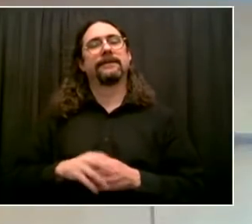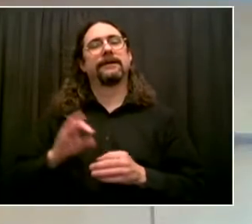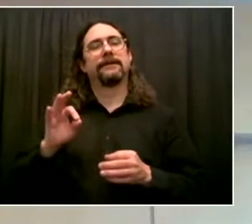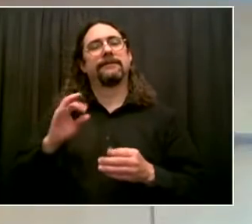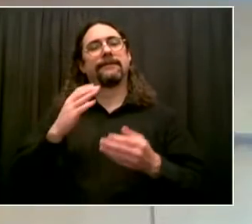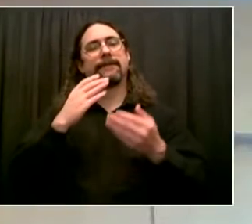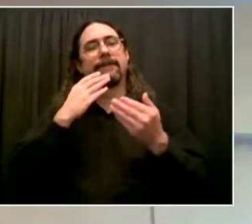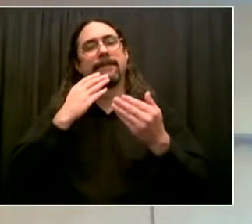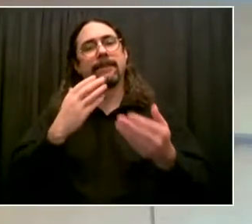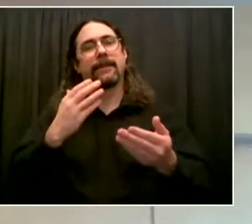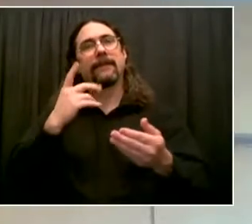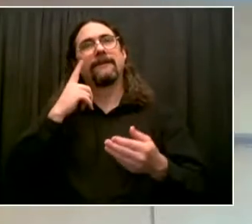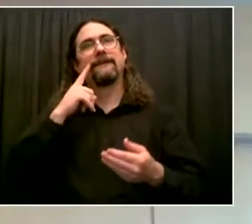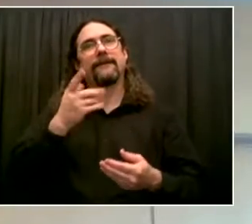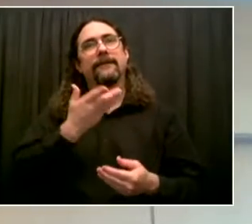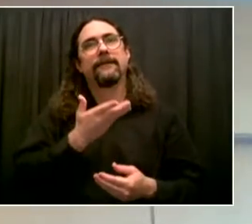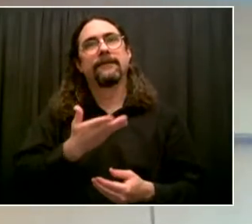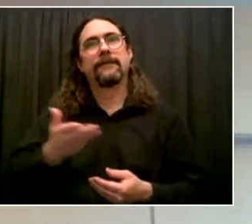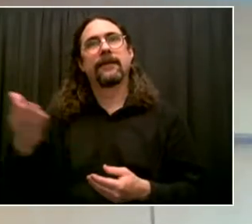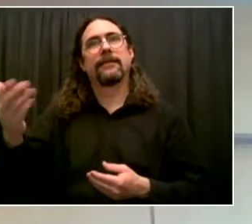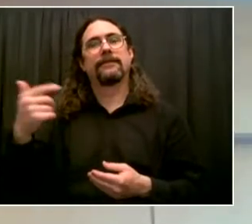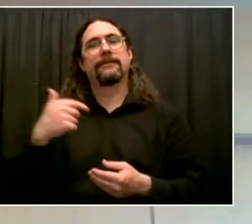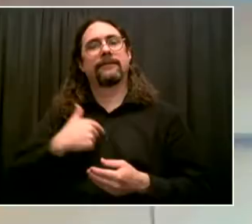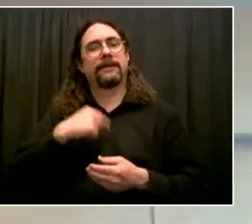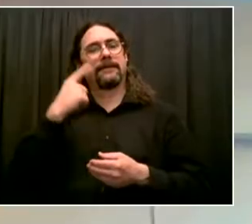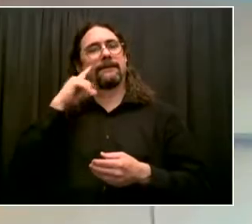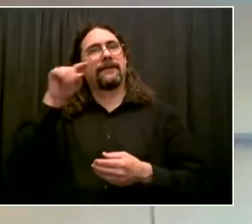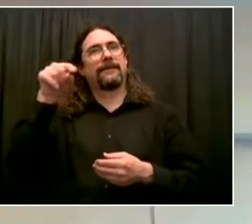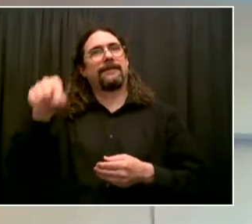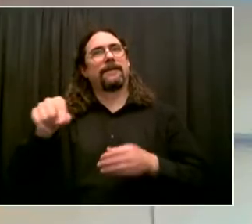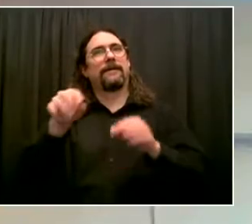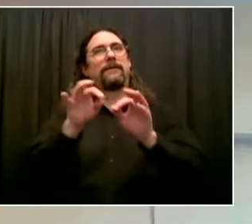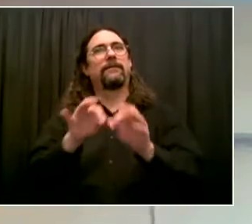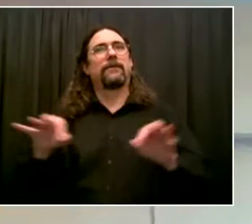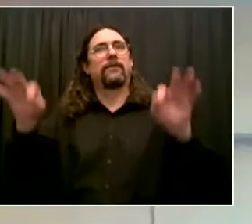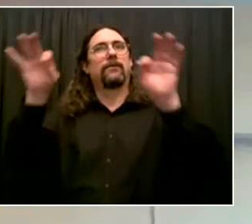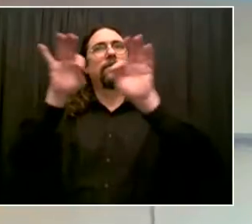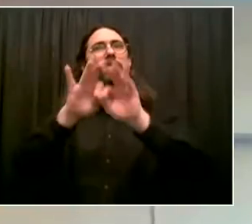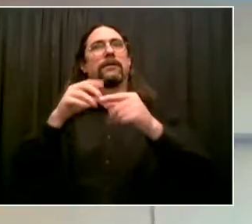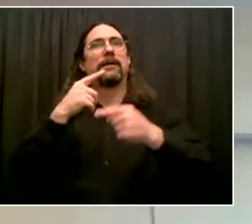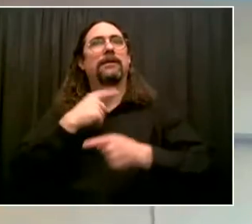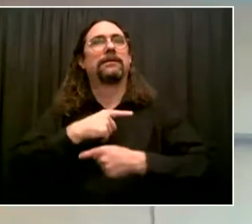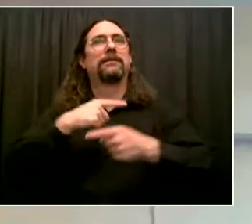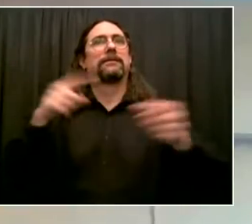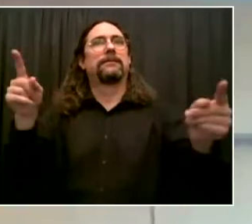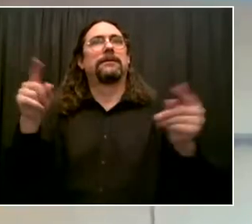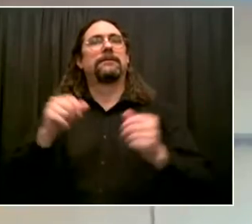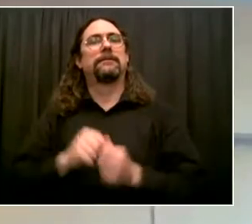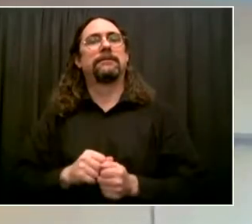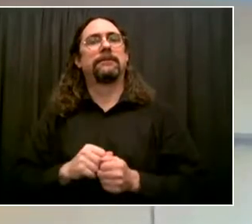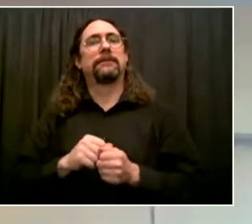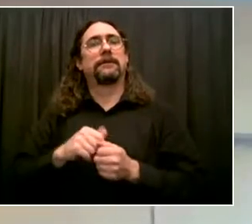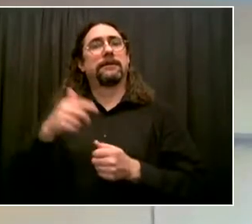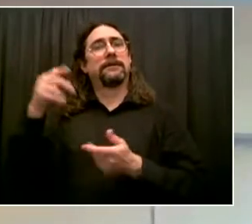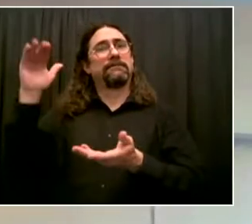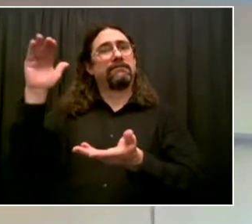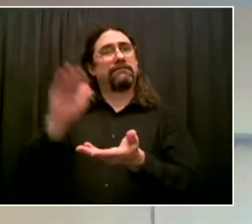ANNOUNCEMENT AND THE STEPS THAT THE CITY IS COMMITTED TO DOING TOE HLP DRIVE DOWN GUN VIOLENCE